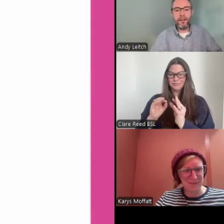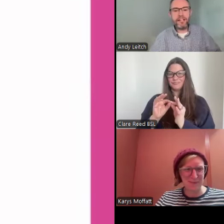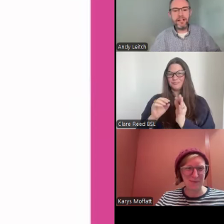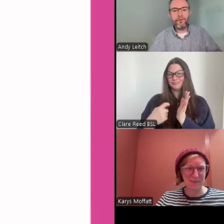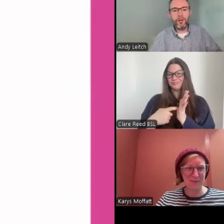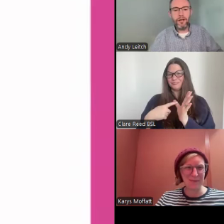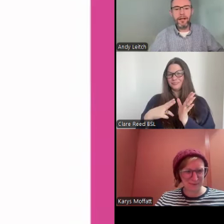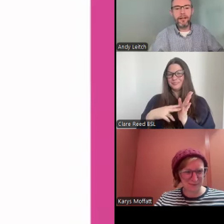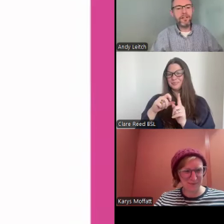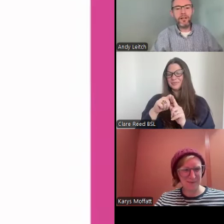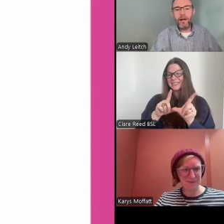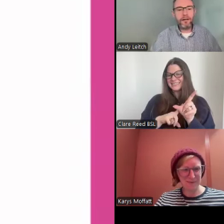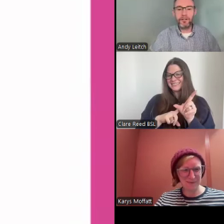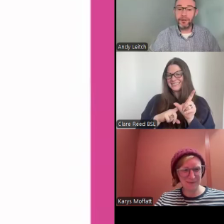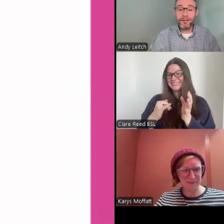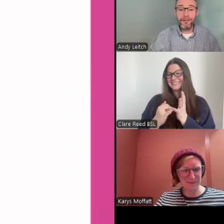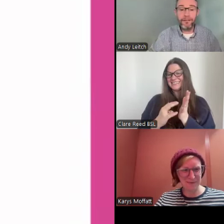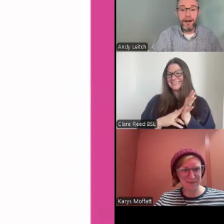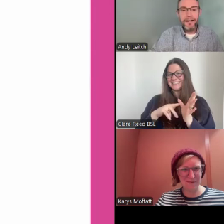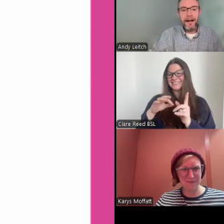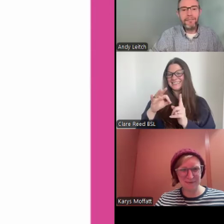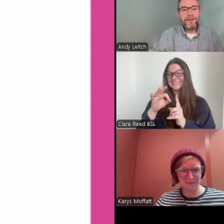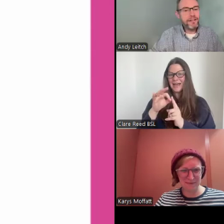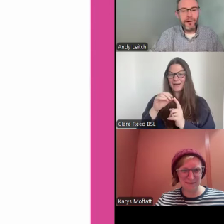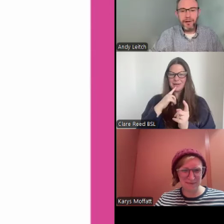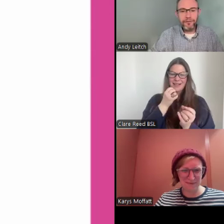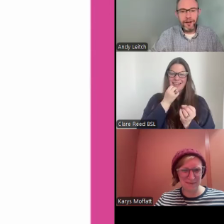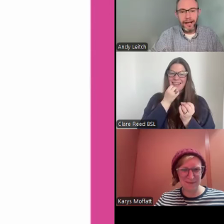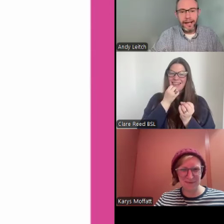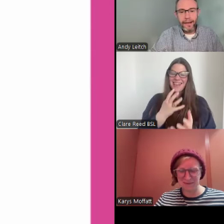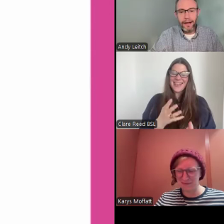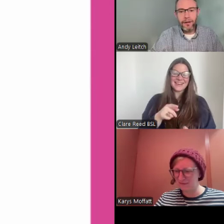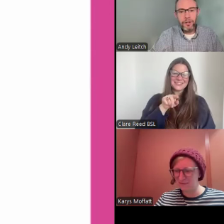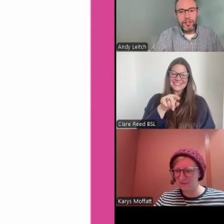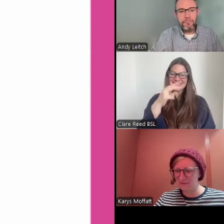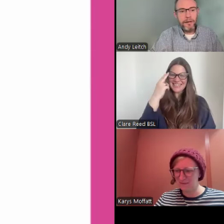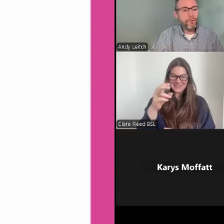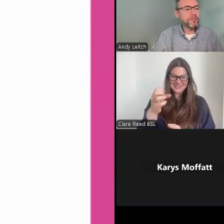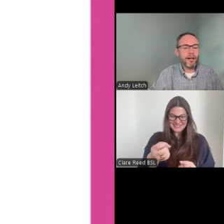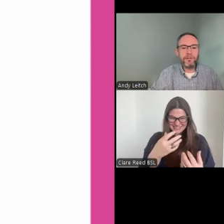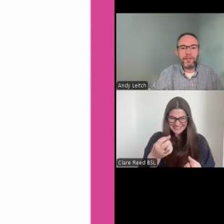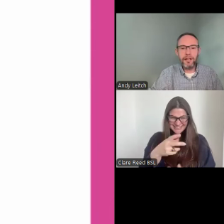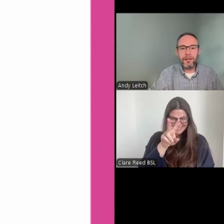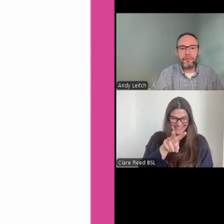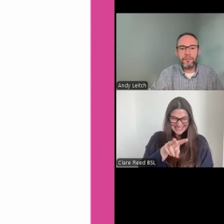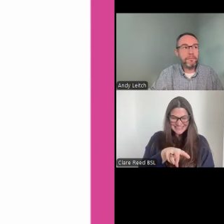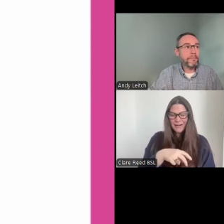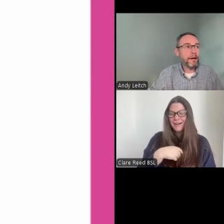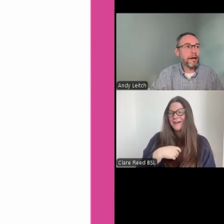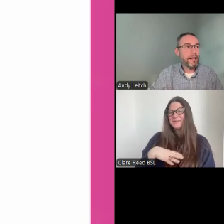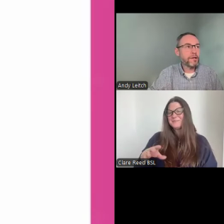Thanks, everyone. Dude, love that. There's some great ones flying in there and I wish I had a bit more time to go